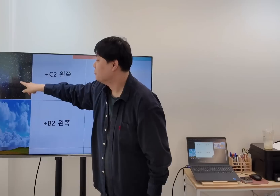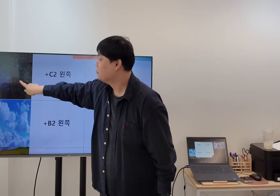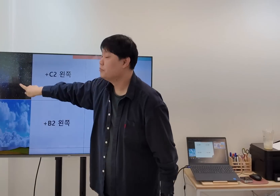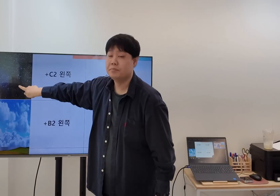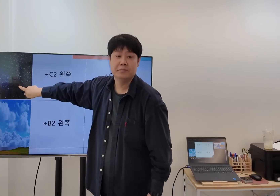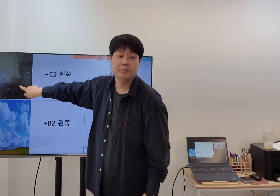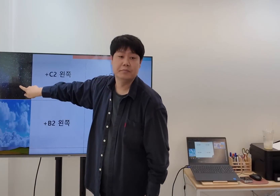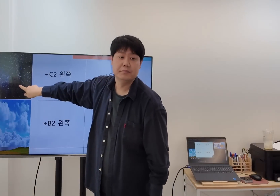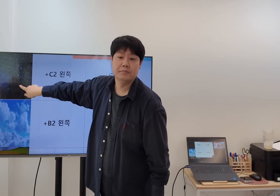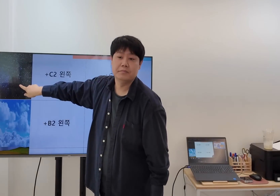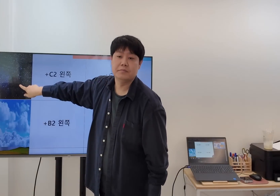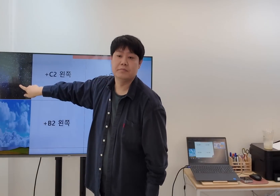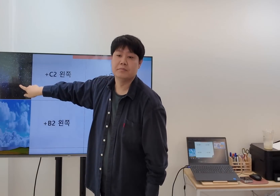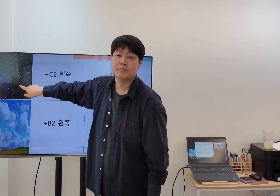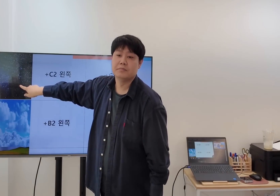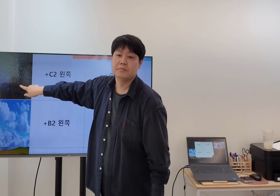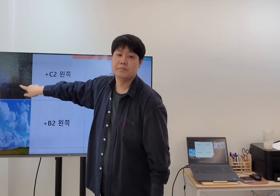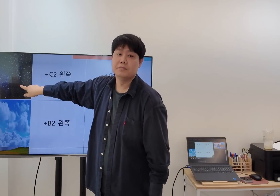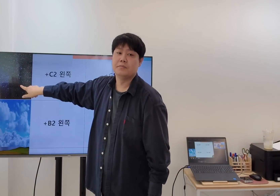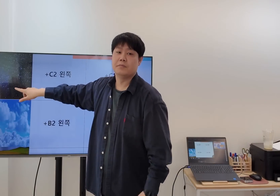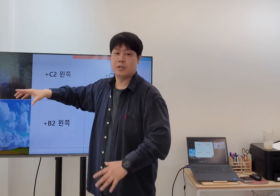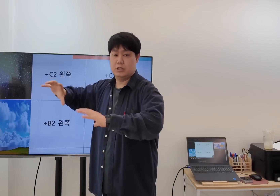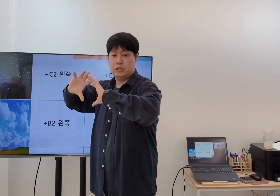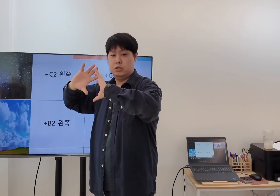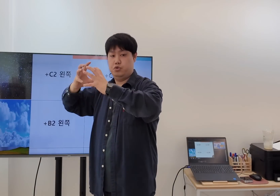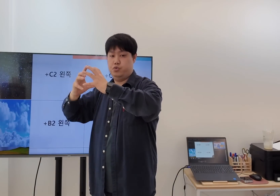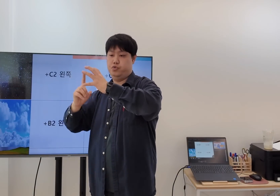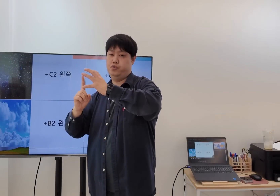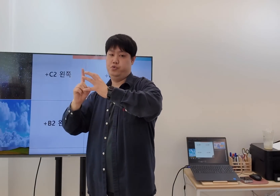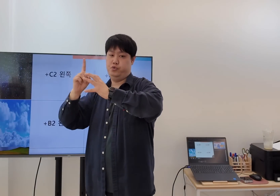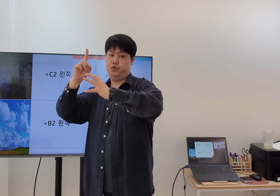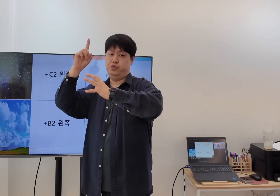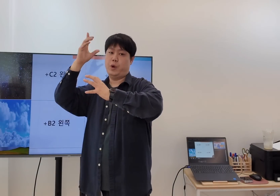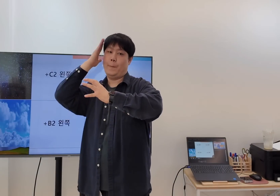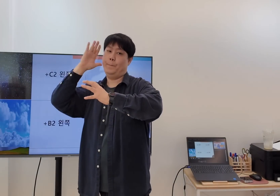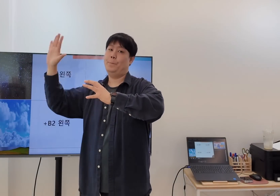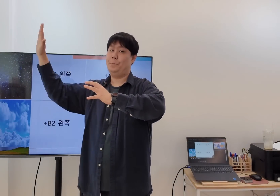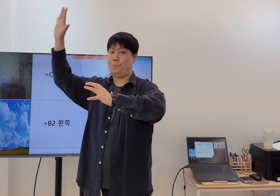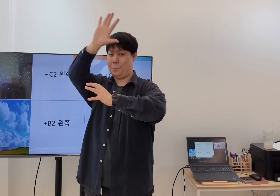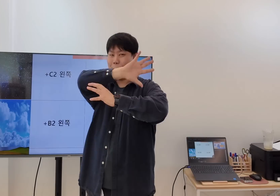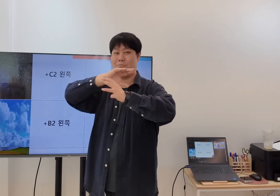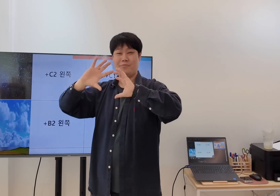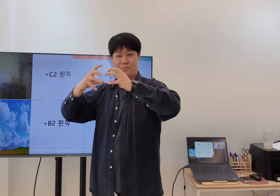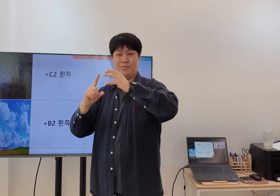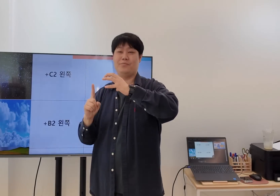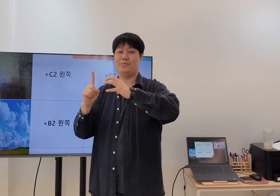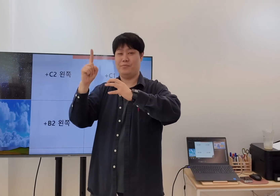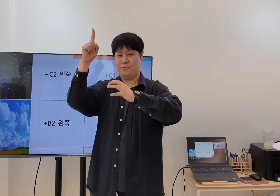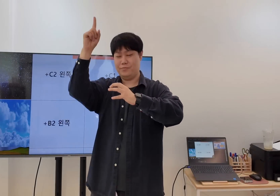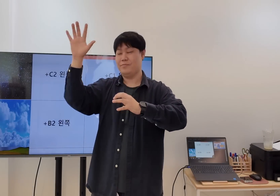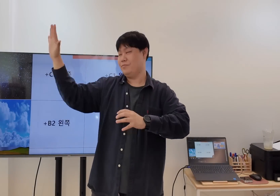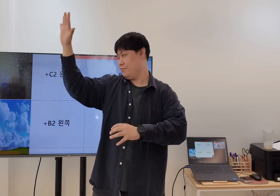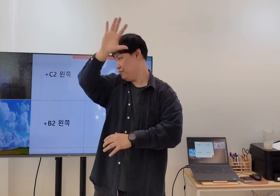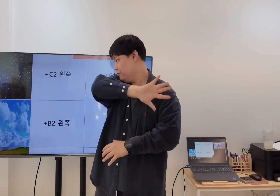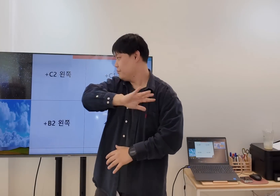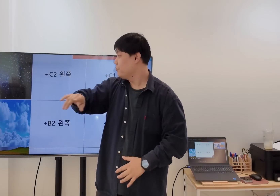What if we leave the Earth and go higher? It's a universe.